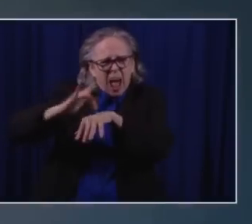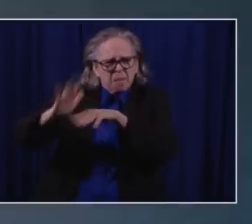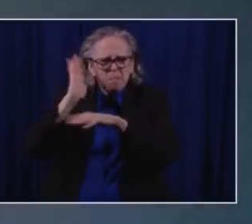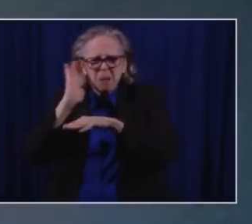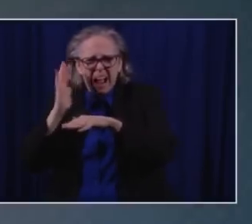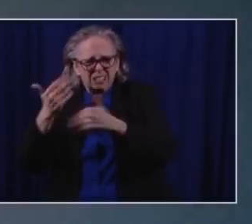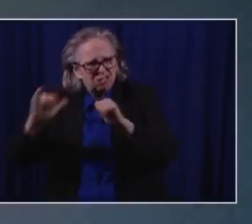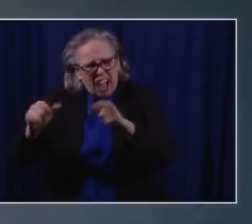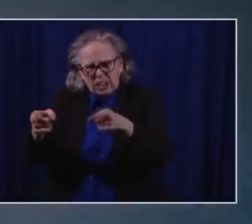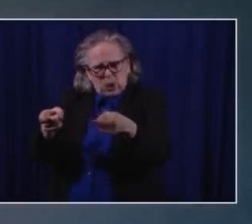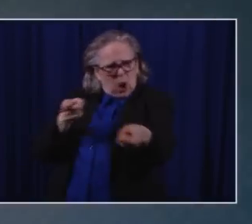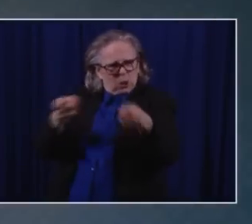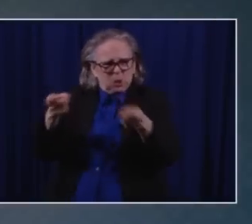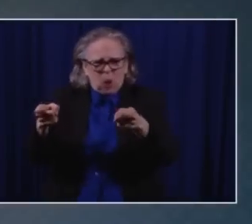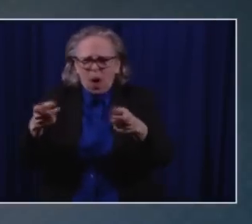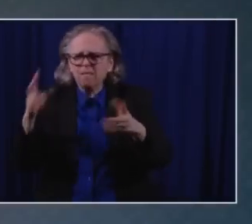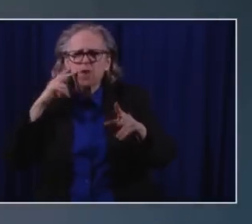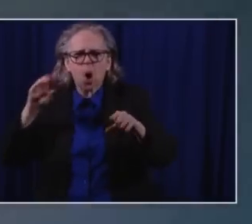stretched. We are trying to